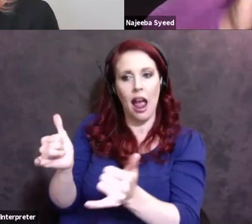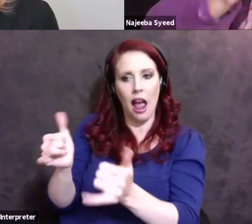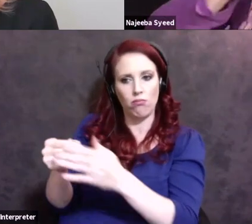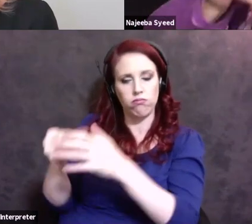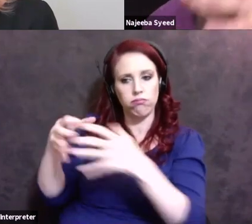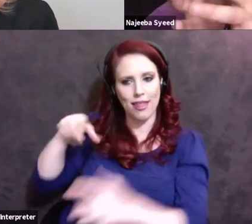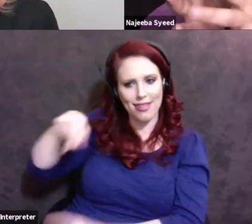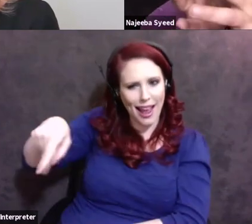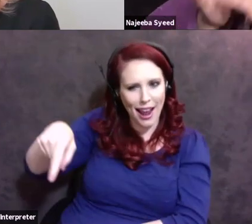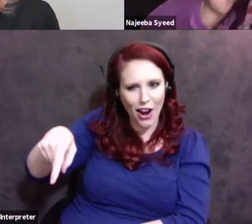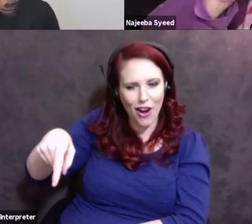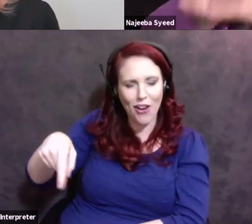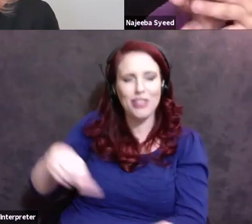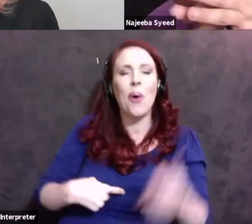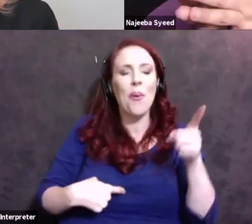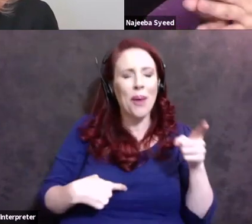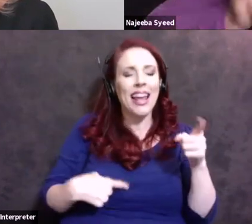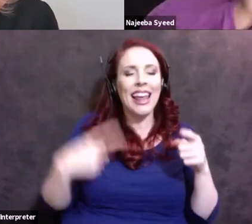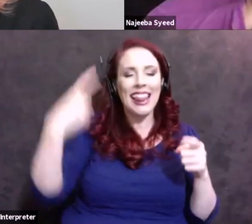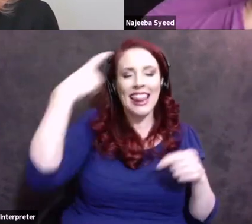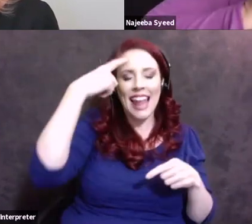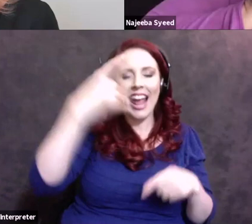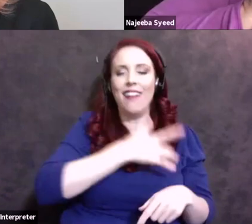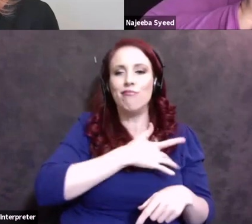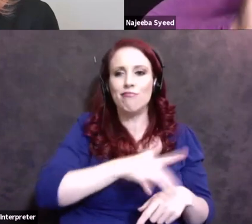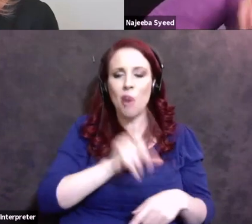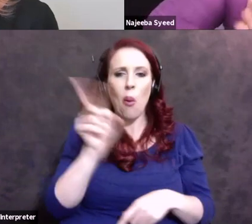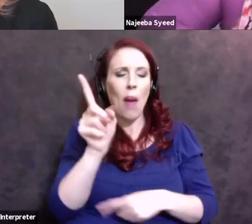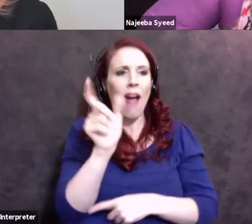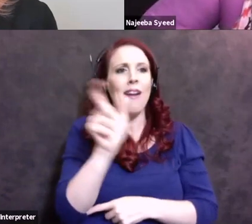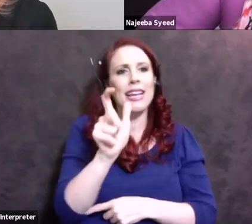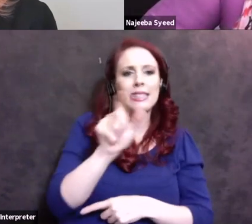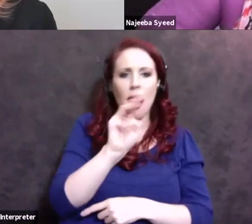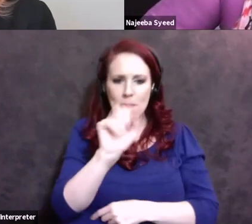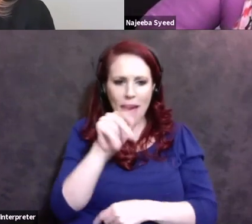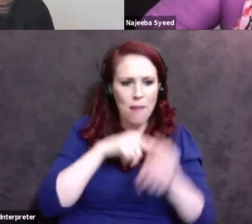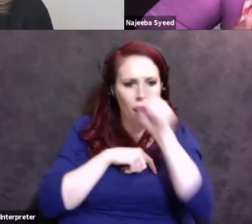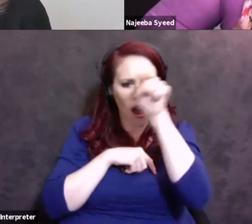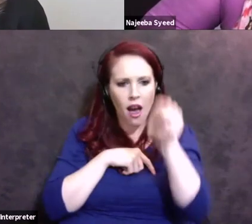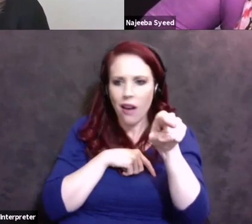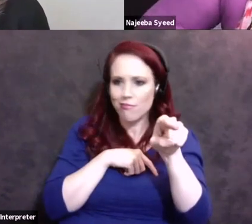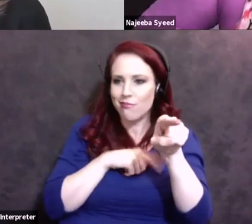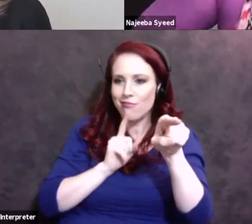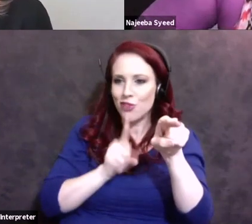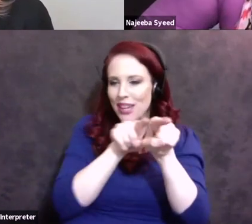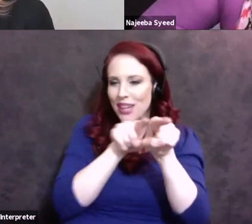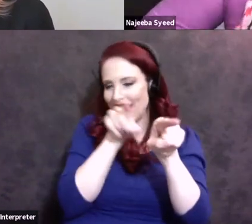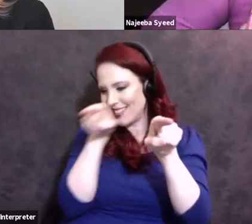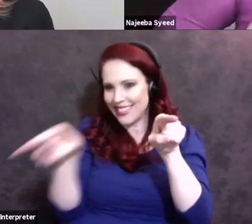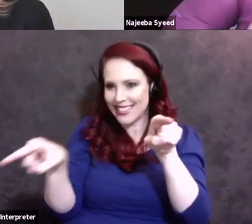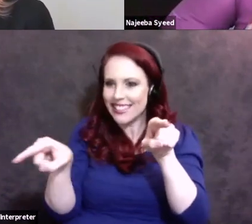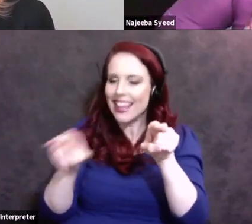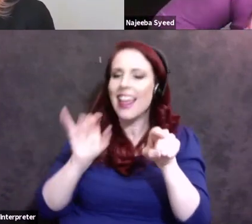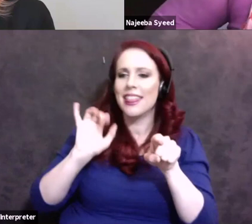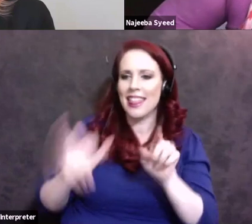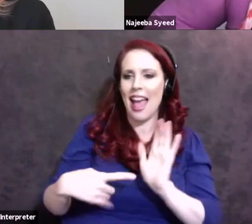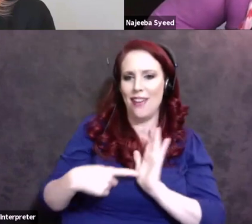Where we physically locate Islam on a map informs how and who we see as Muslim.